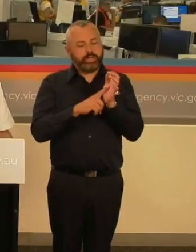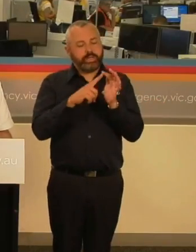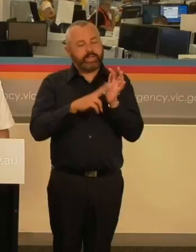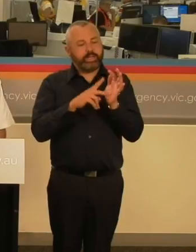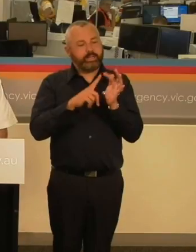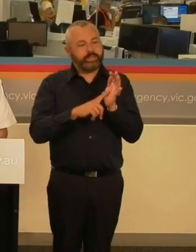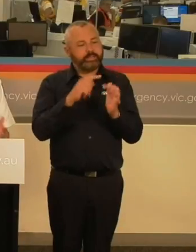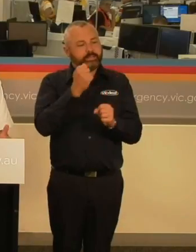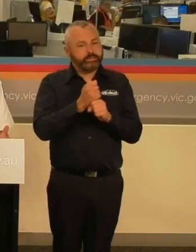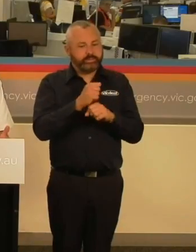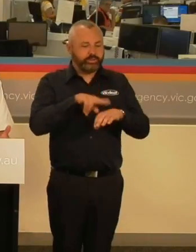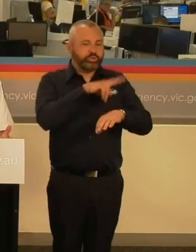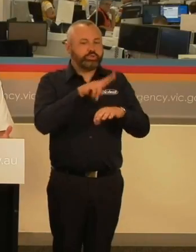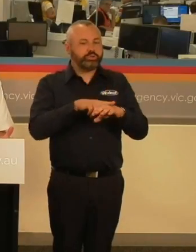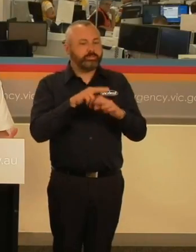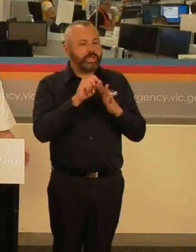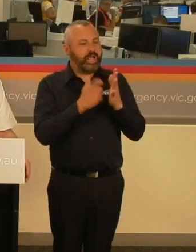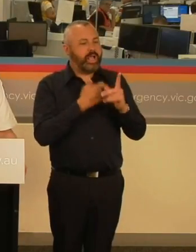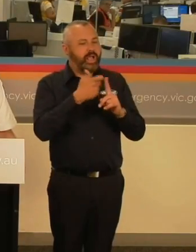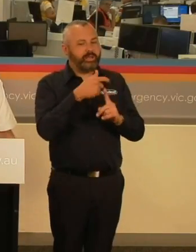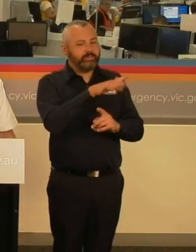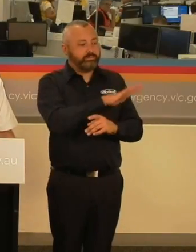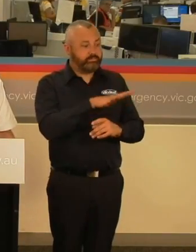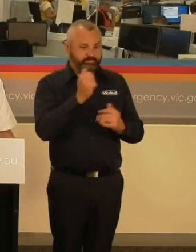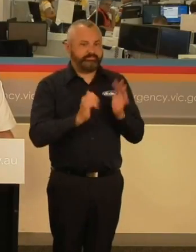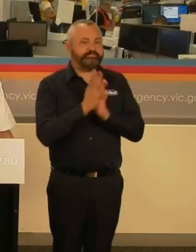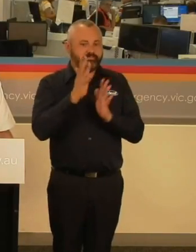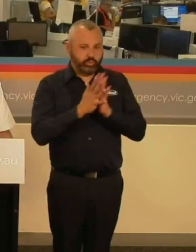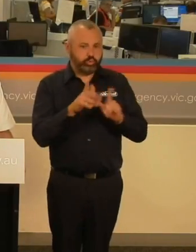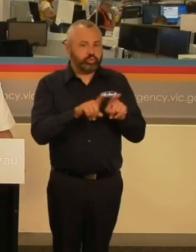that what it's telling us though clearly that this is not the hottest or the